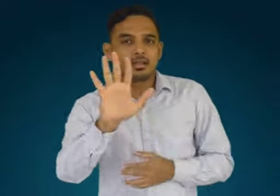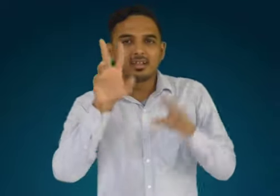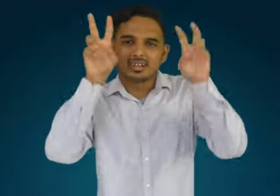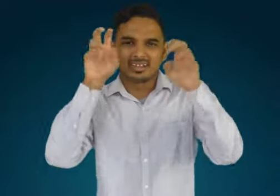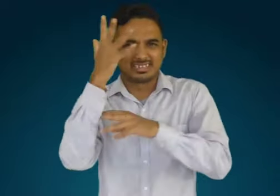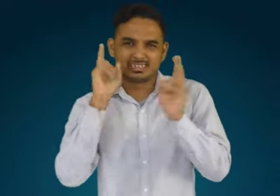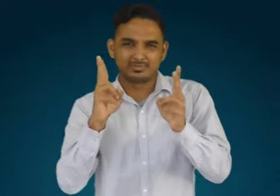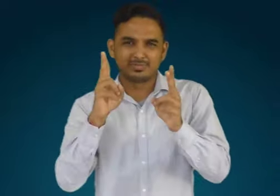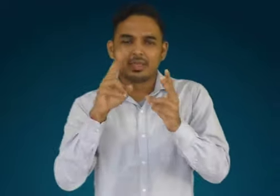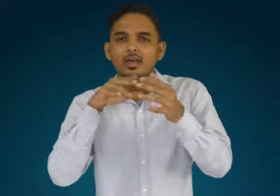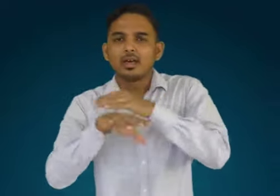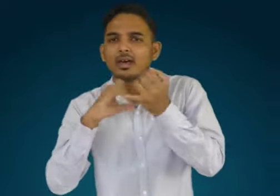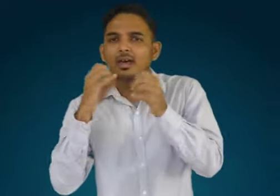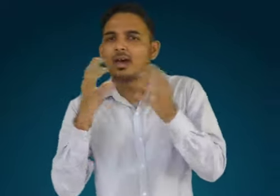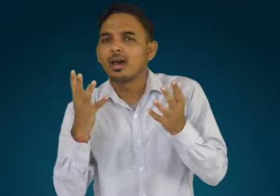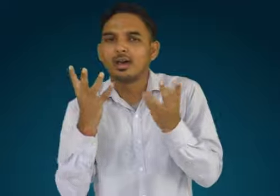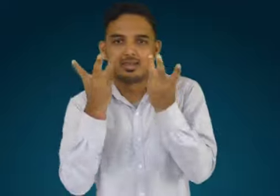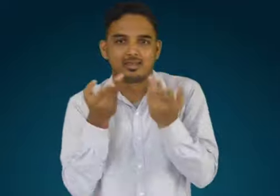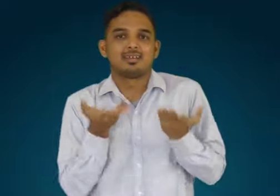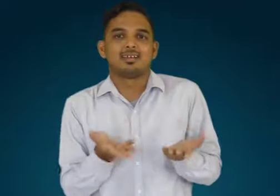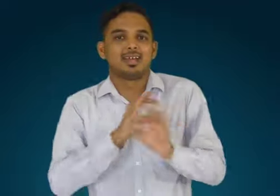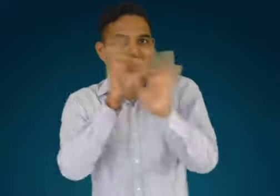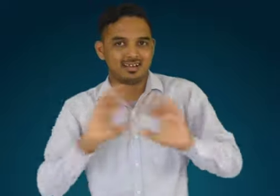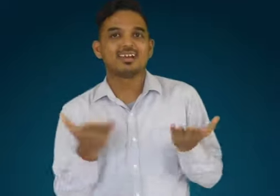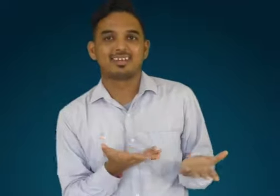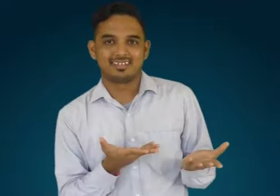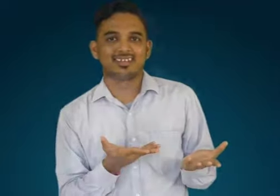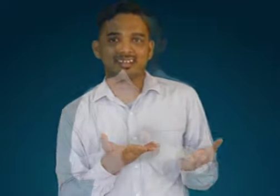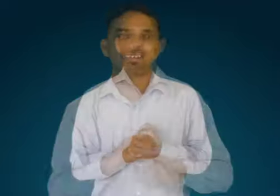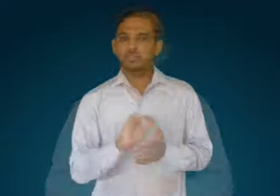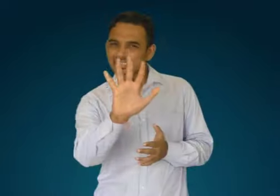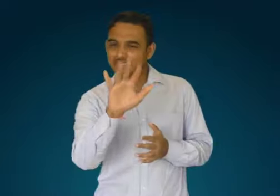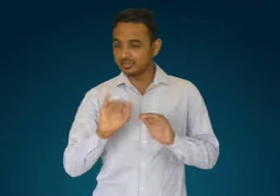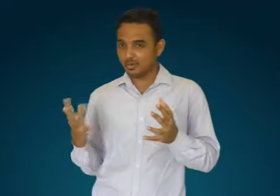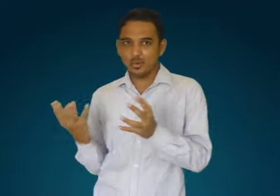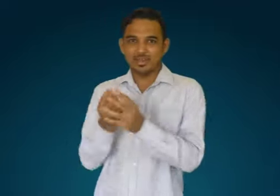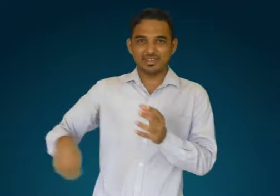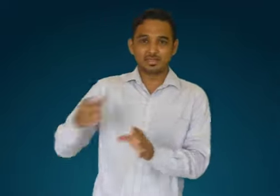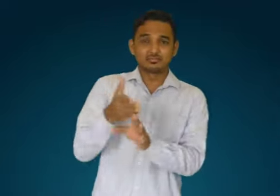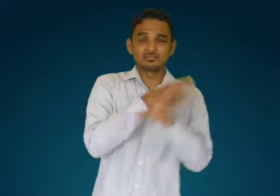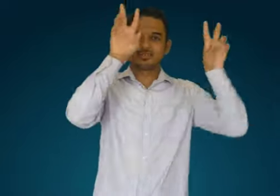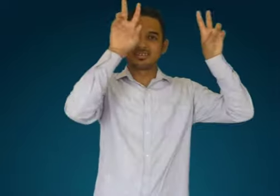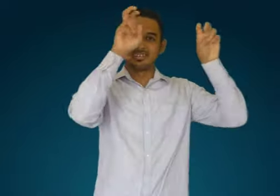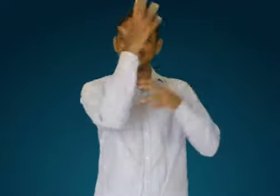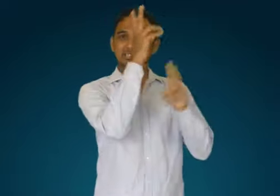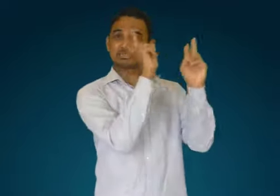understanding in this way children are able to better integrate the knowledge inside and outside the classroom